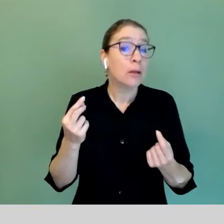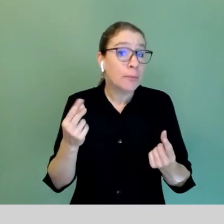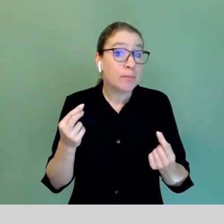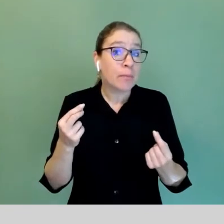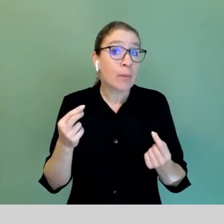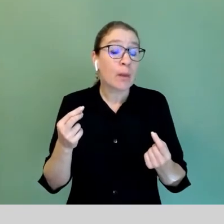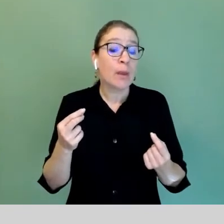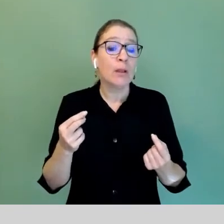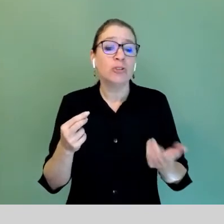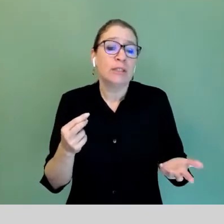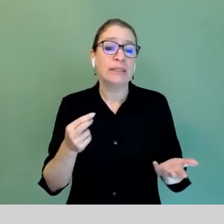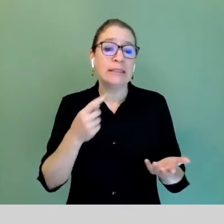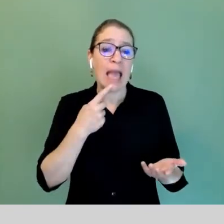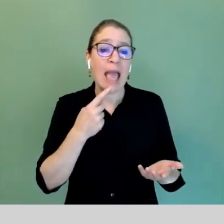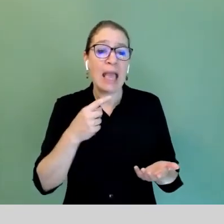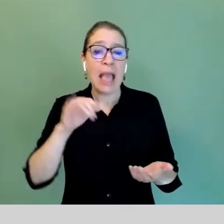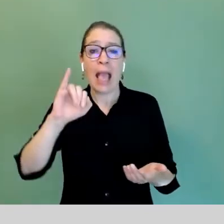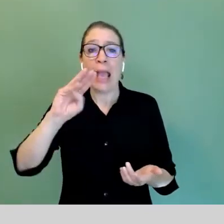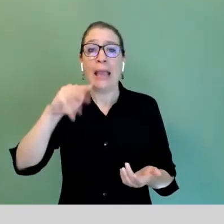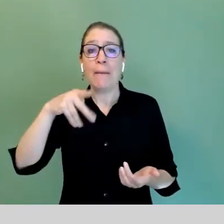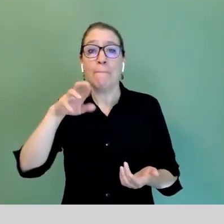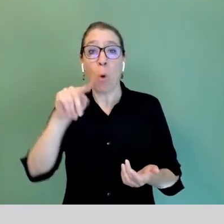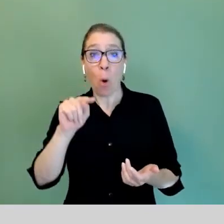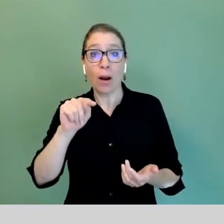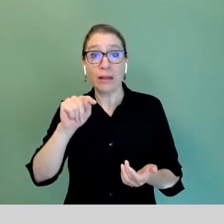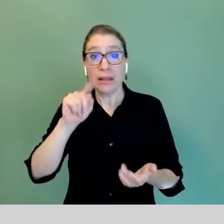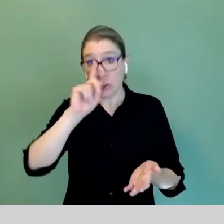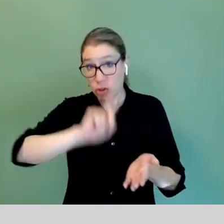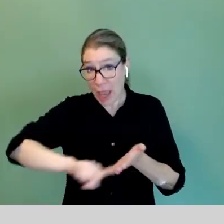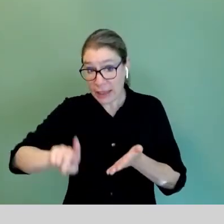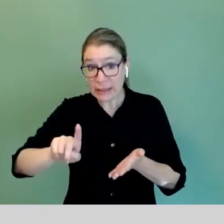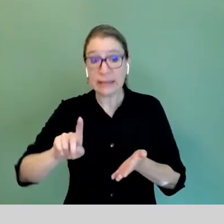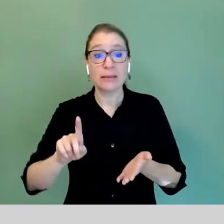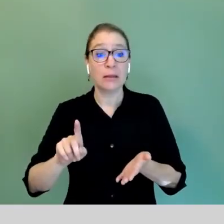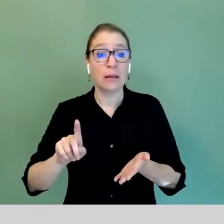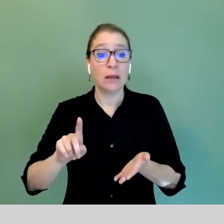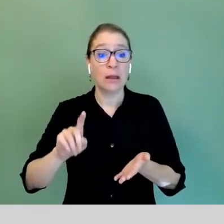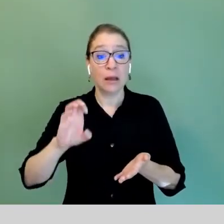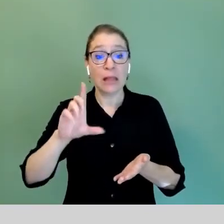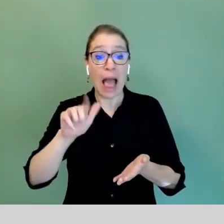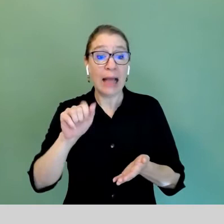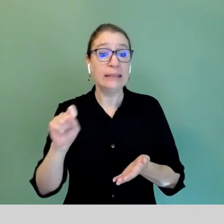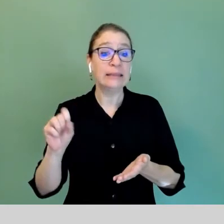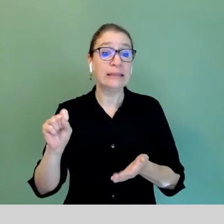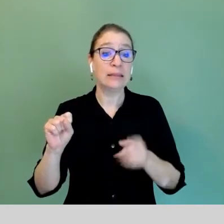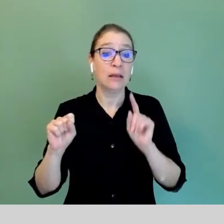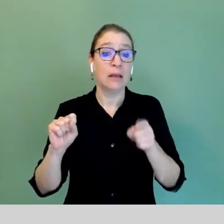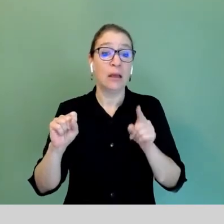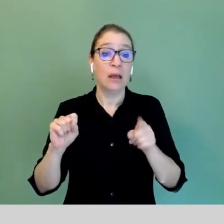All you have to do is say they import the checks. A class here.